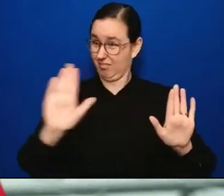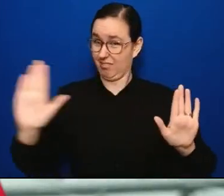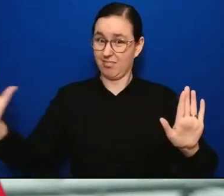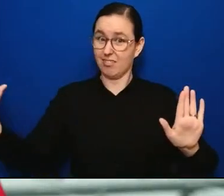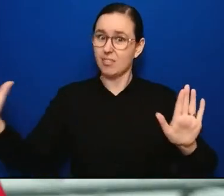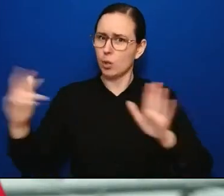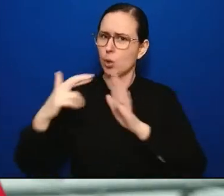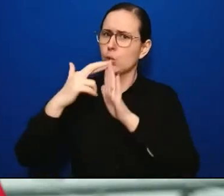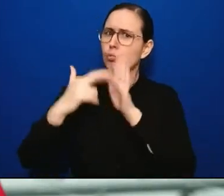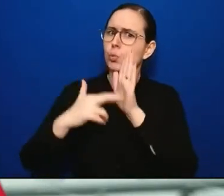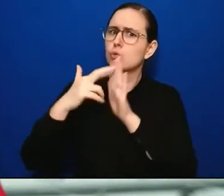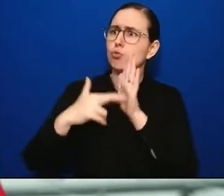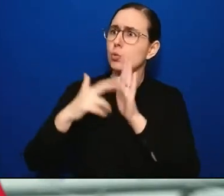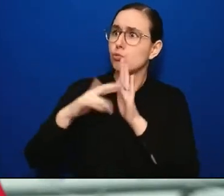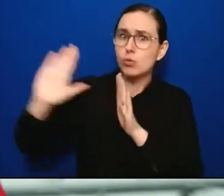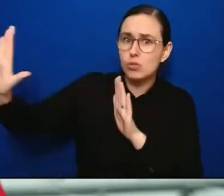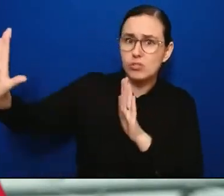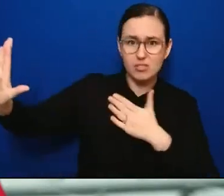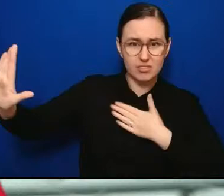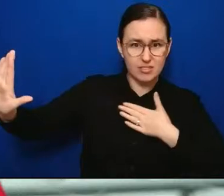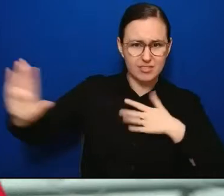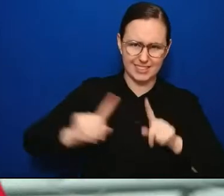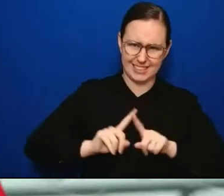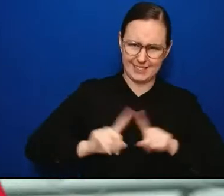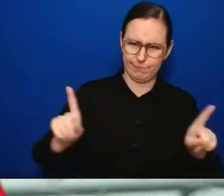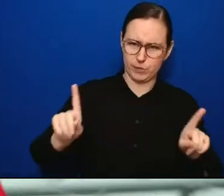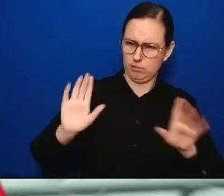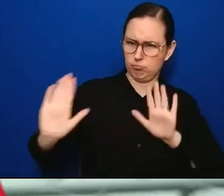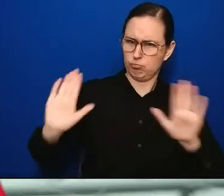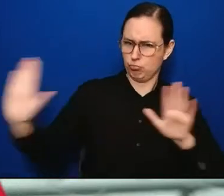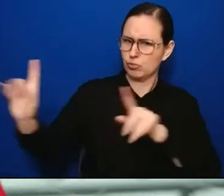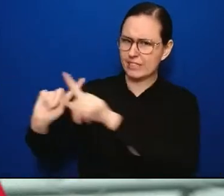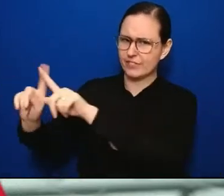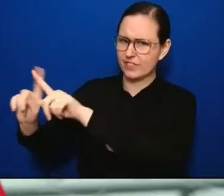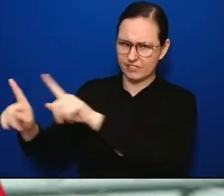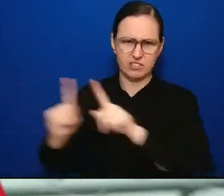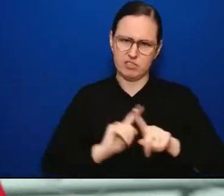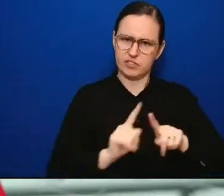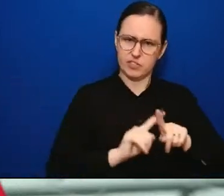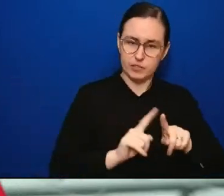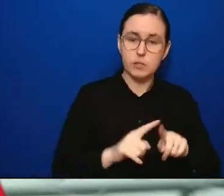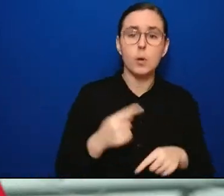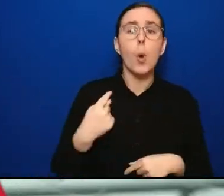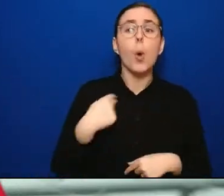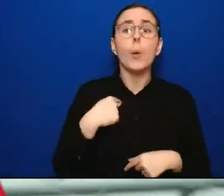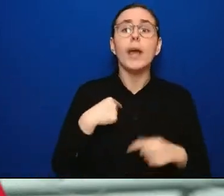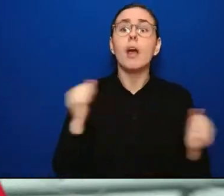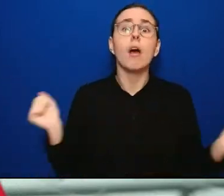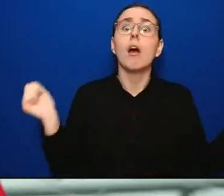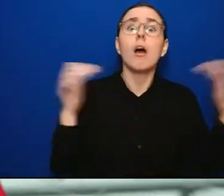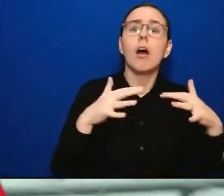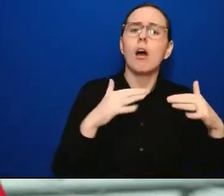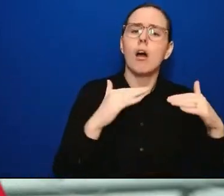We've removed all of our Capacity limits and things like